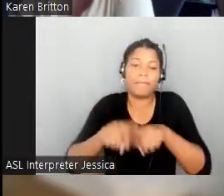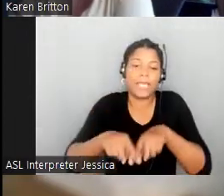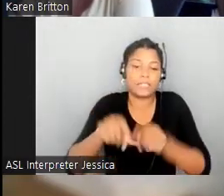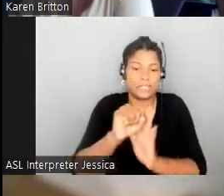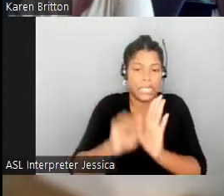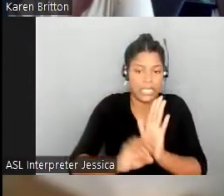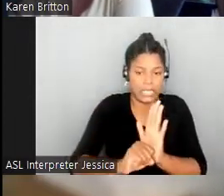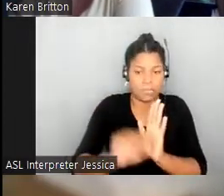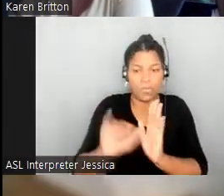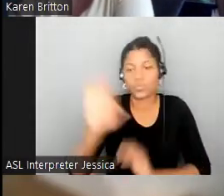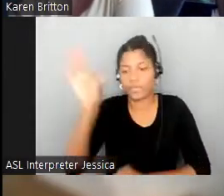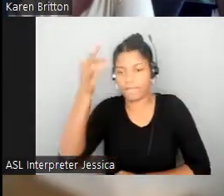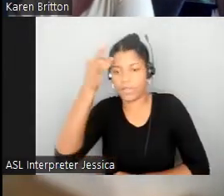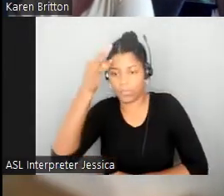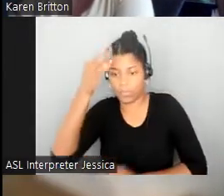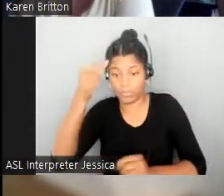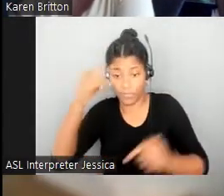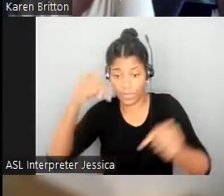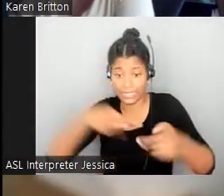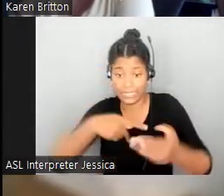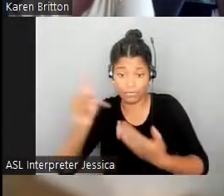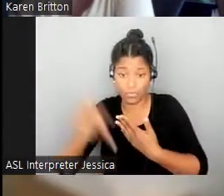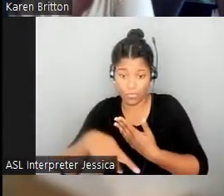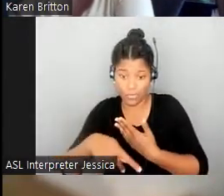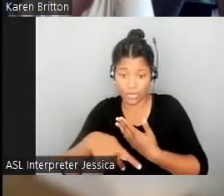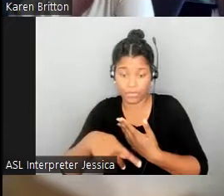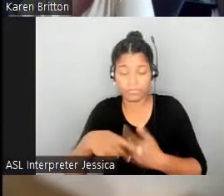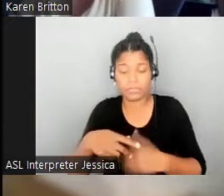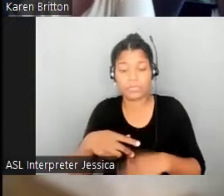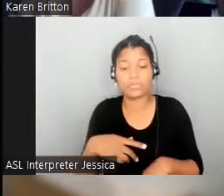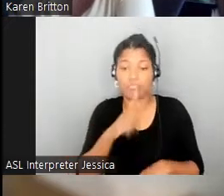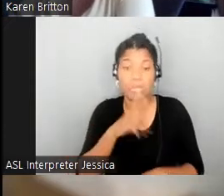for the programs, and what we really like is they match each other.